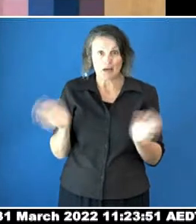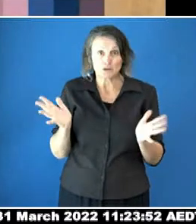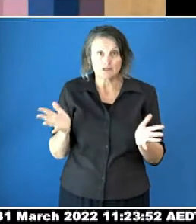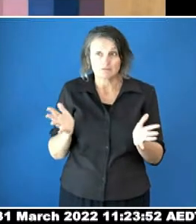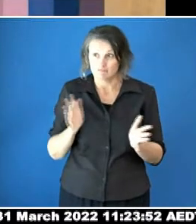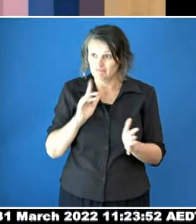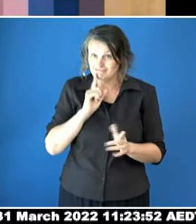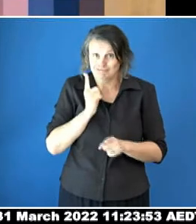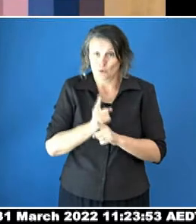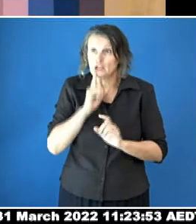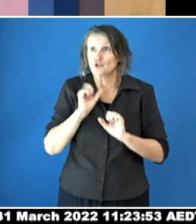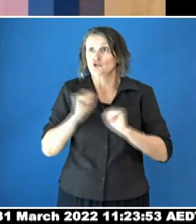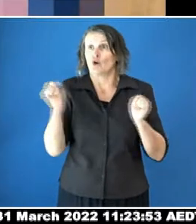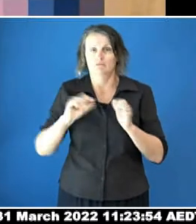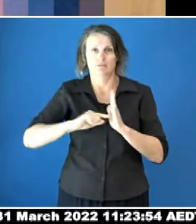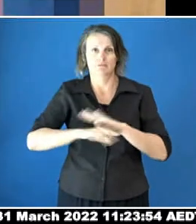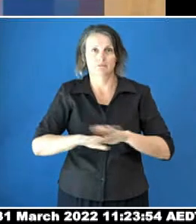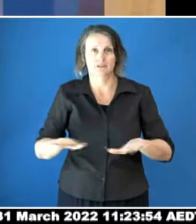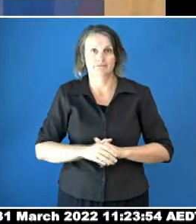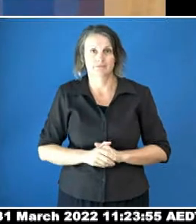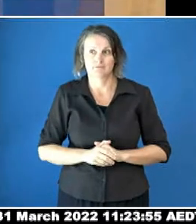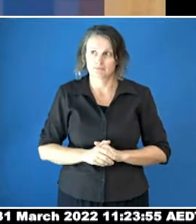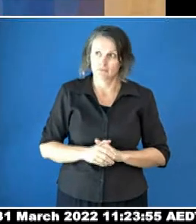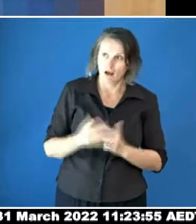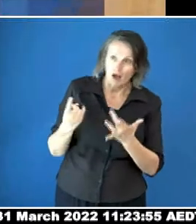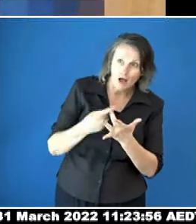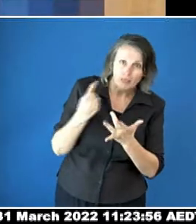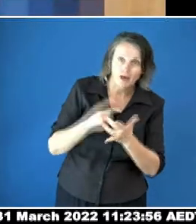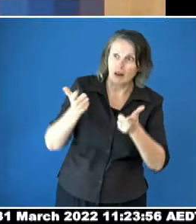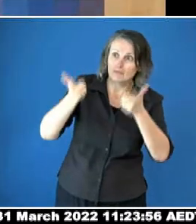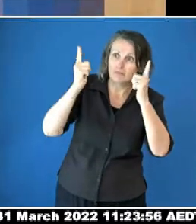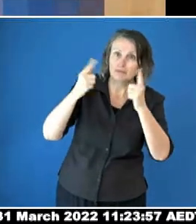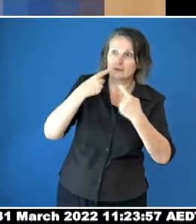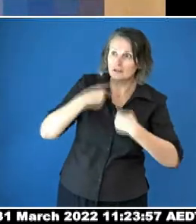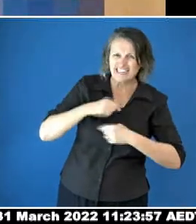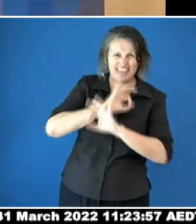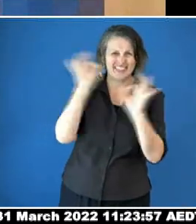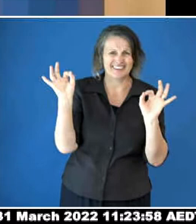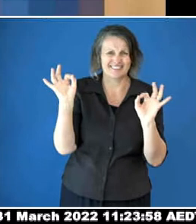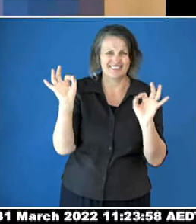all that was said. There was nothing from anyone who was in charge of the centre, or